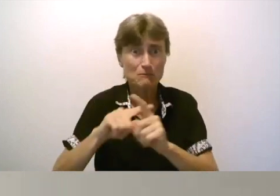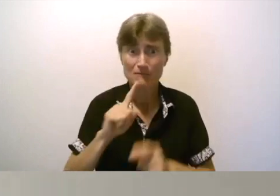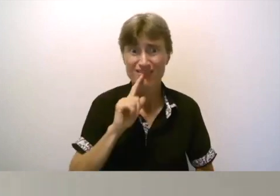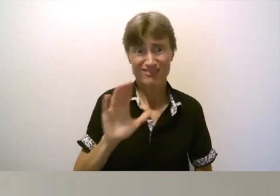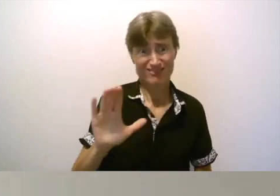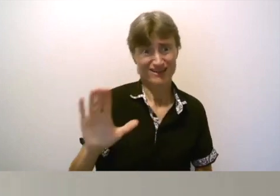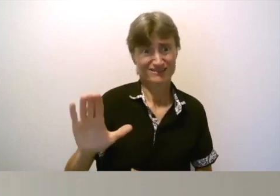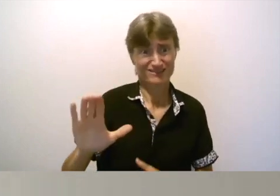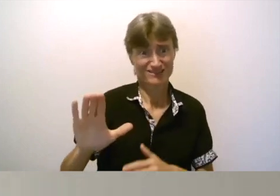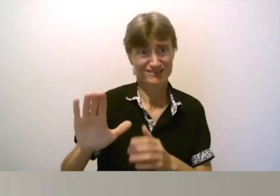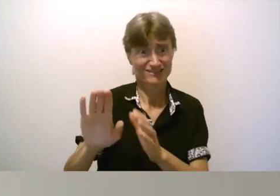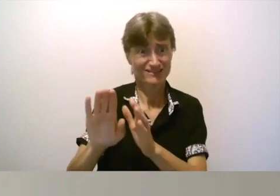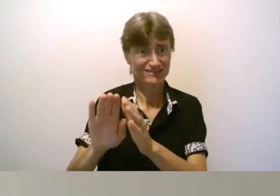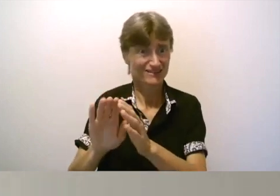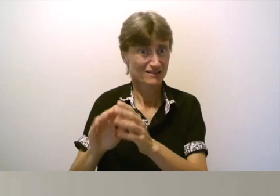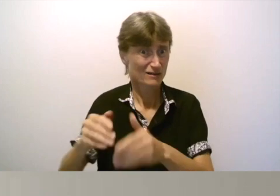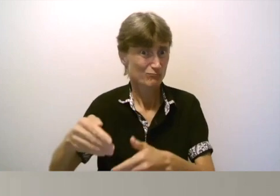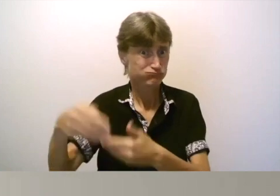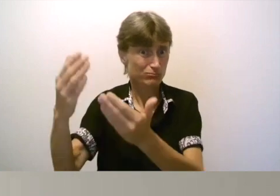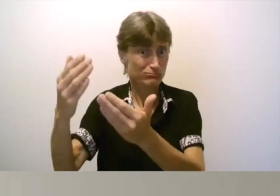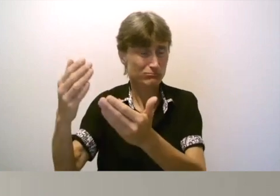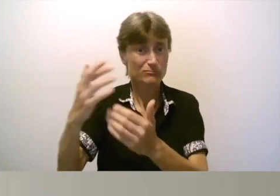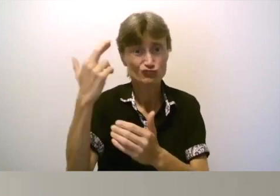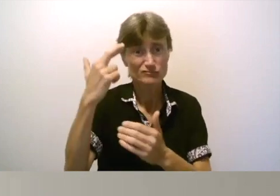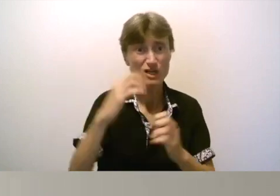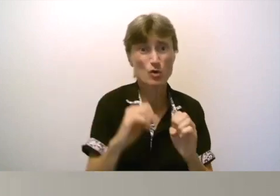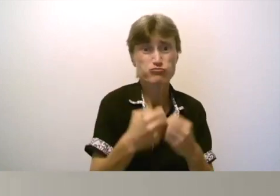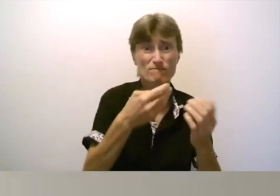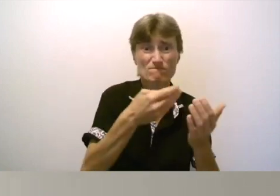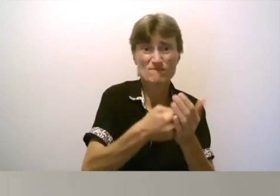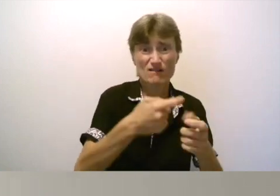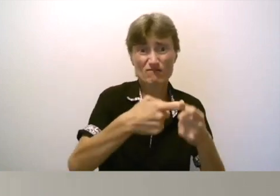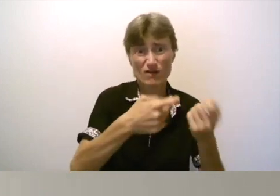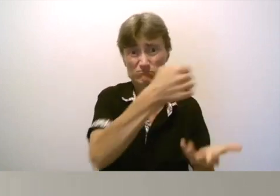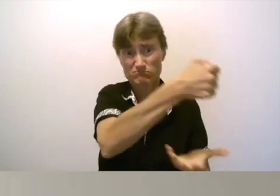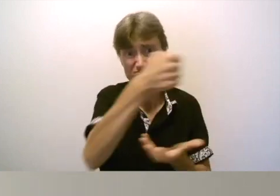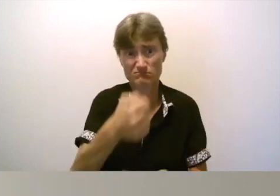emergency funding through cada i would also like to